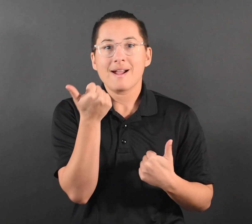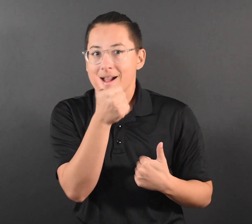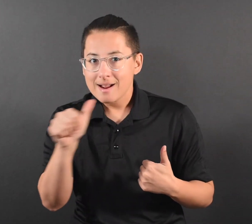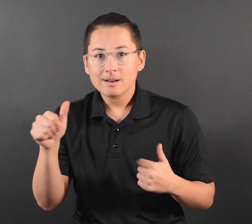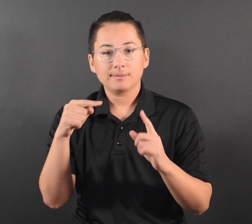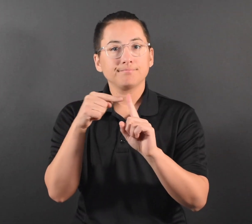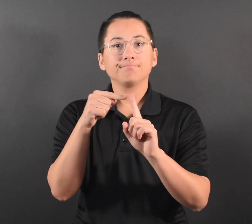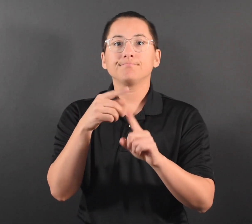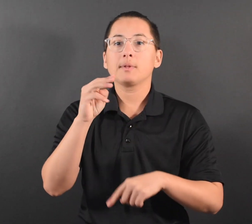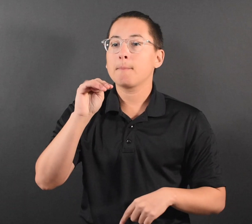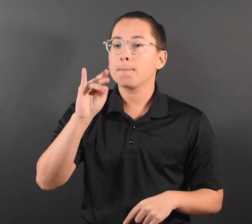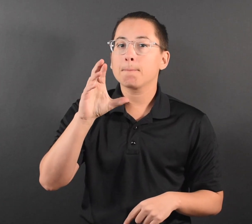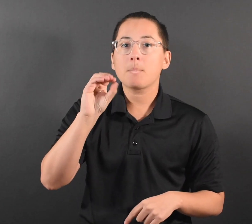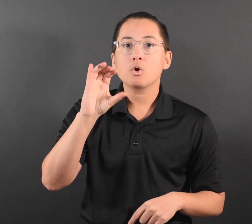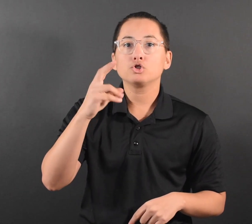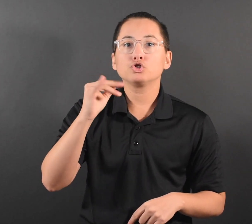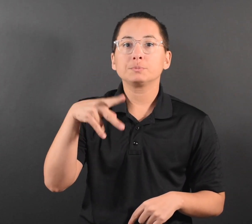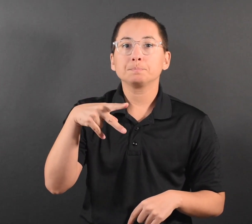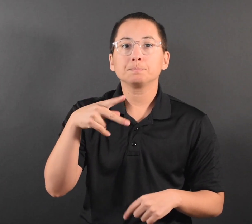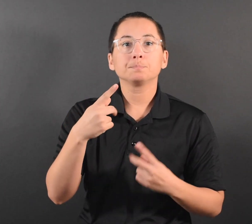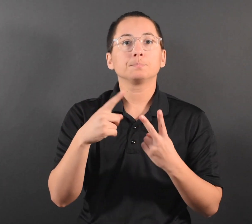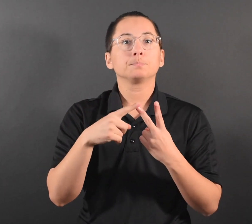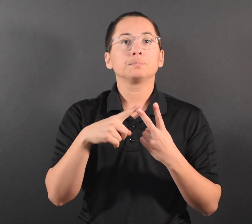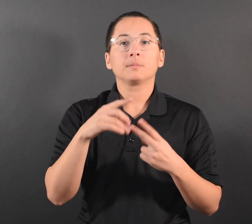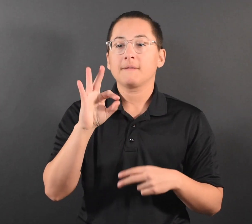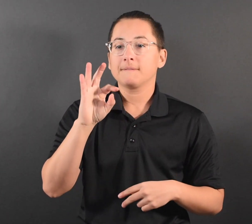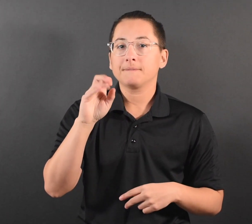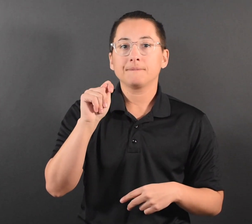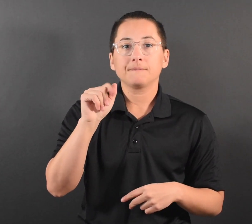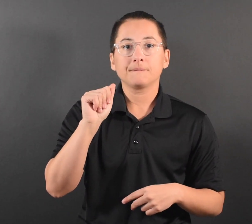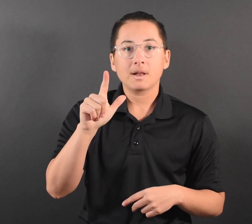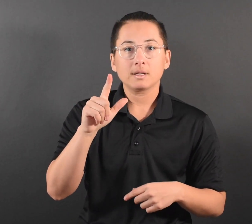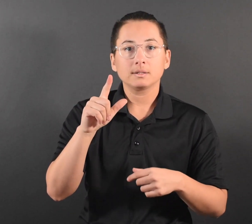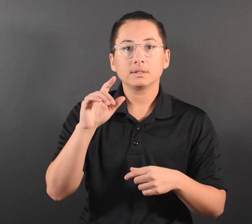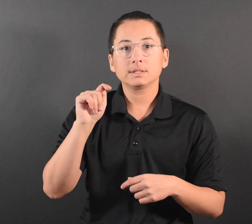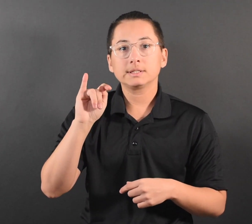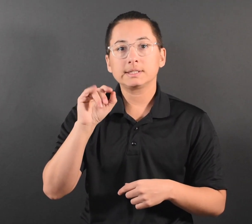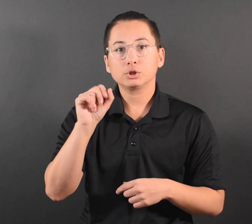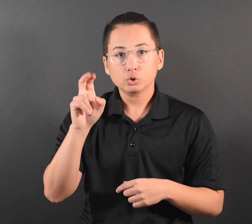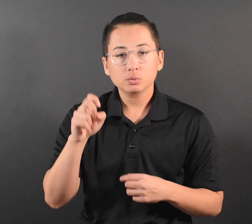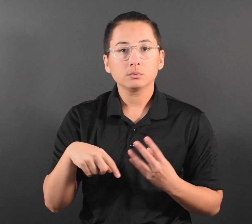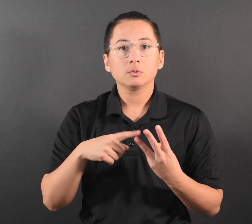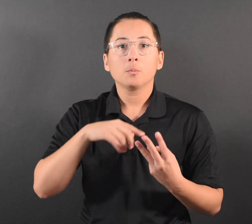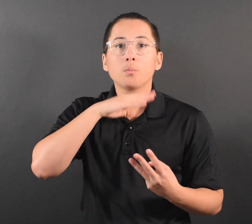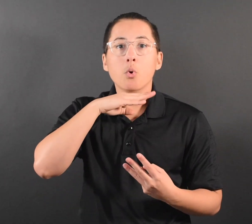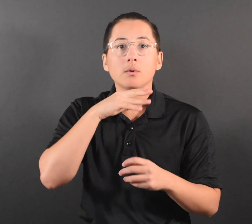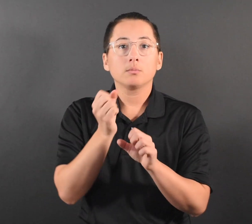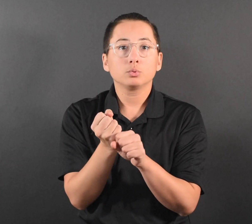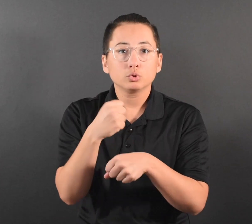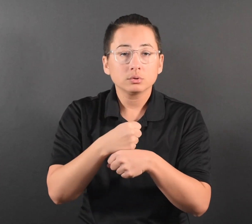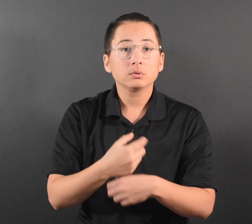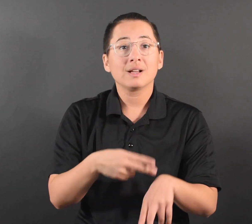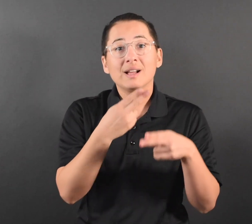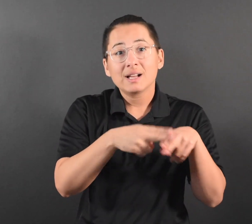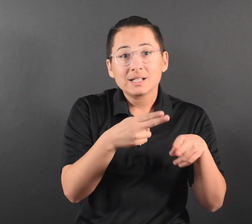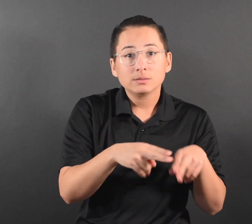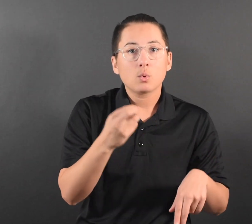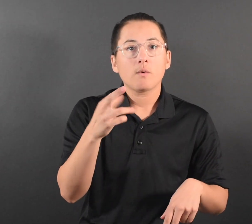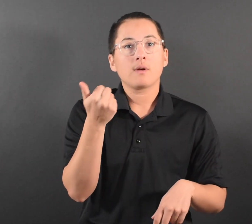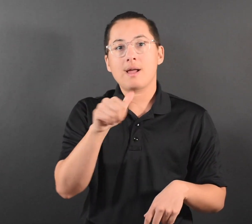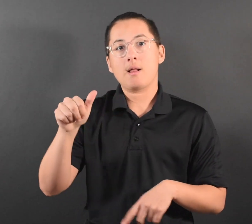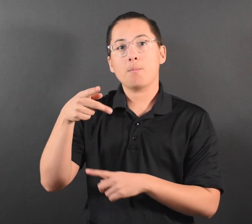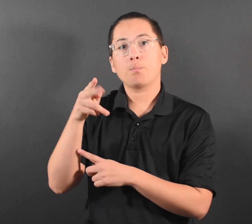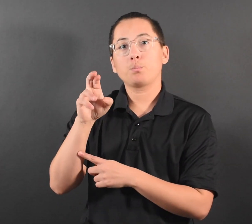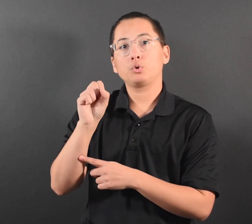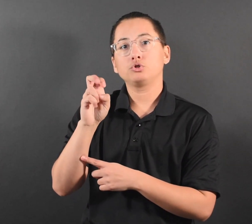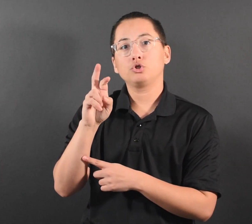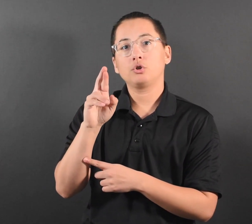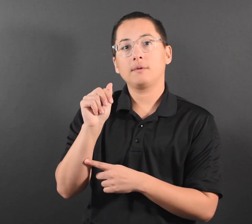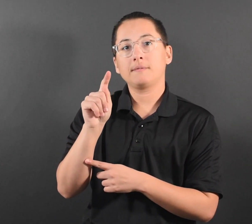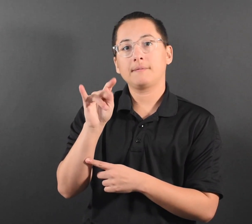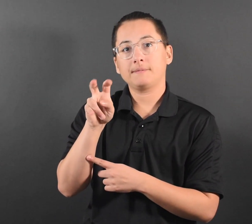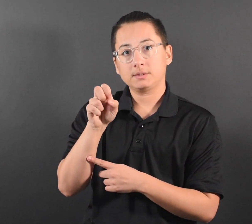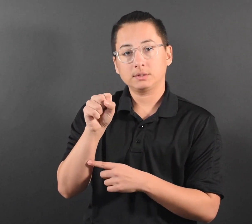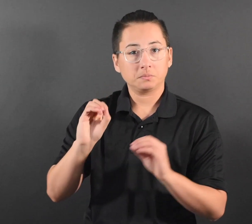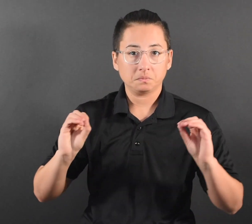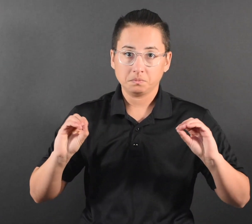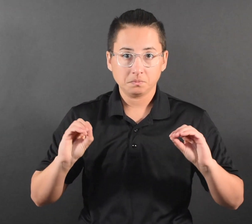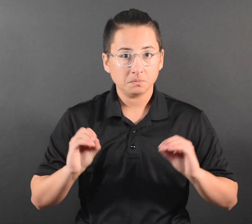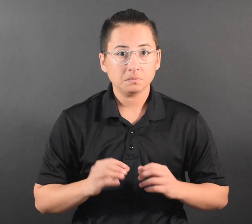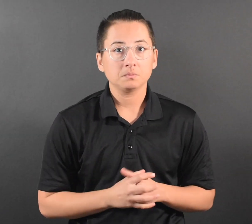COVID-19 vaccines do not contain microchips, fetal tissue, pork products, eggs, or preservatives.